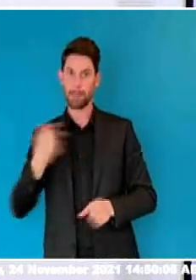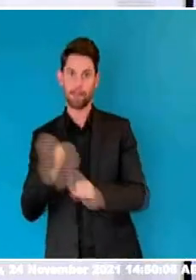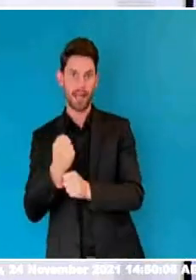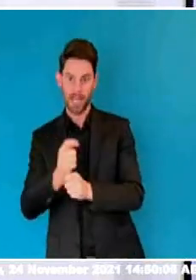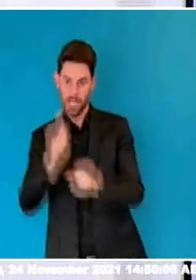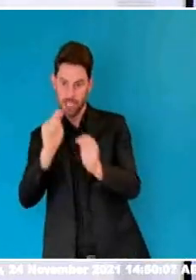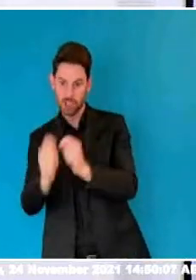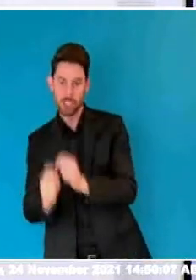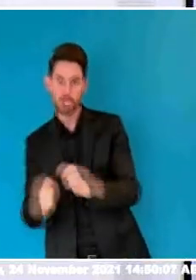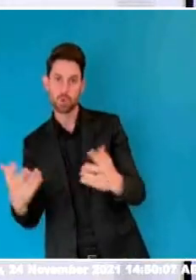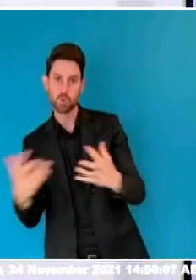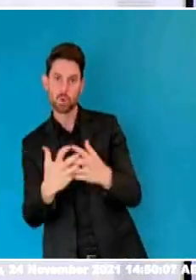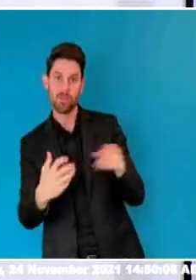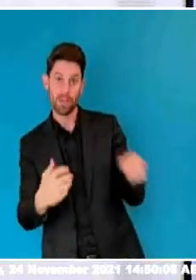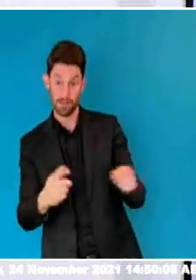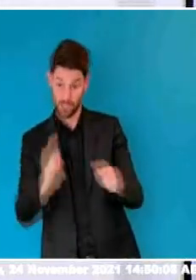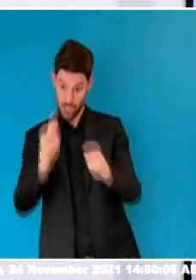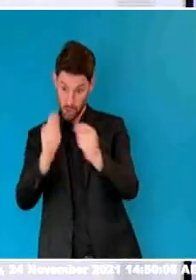create safety, is an issue that needs to be addressed?